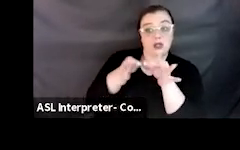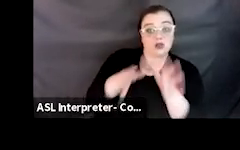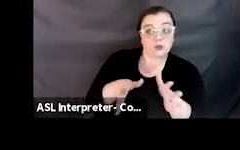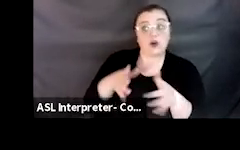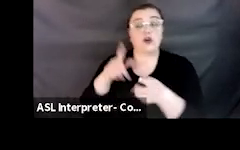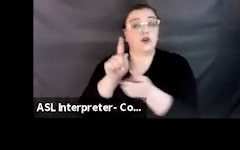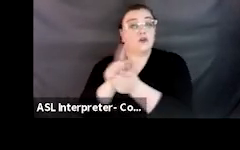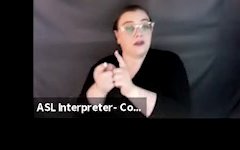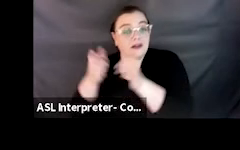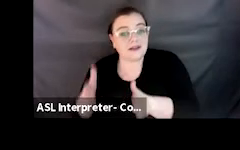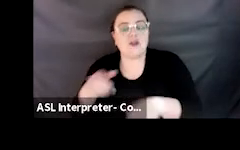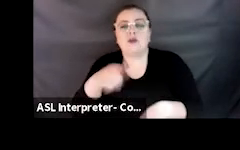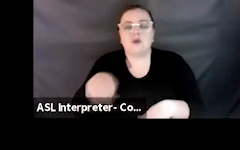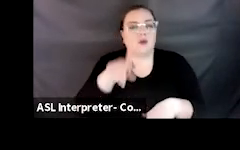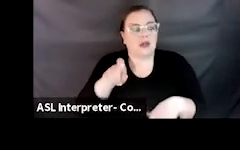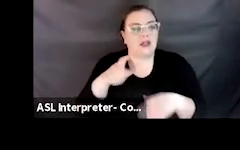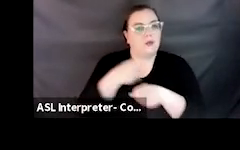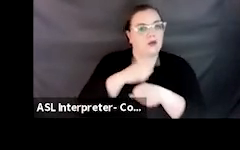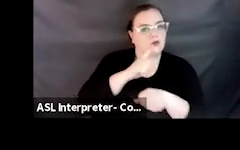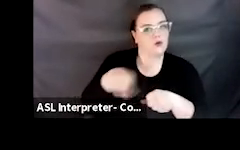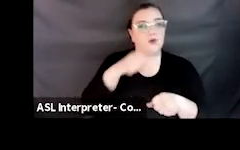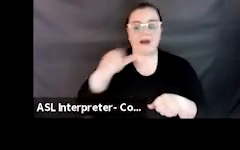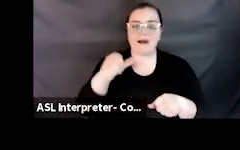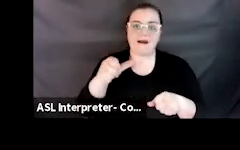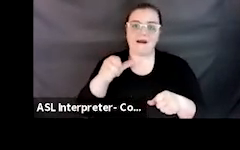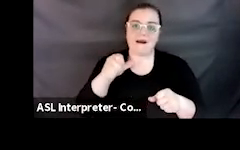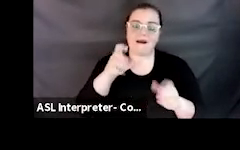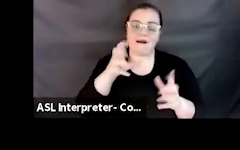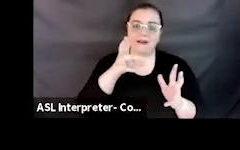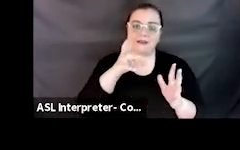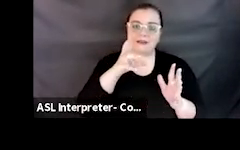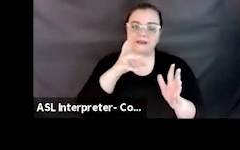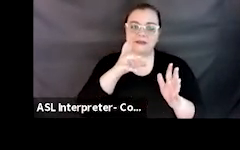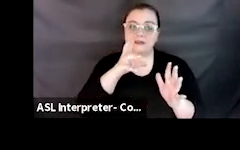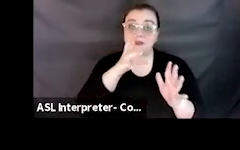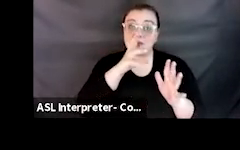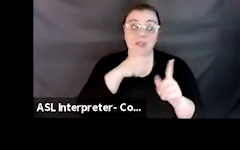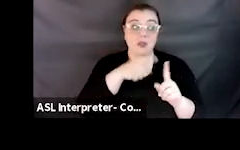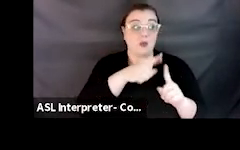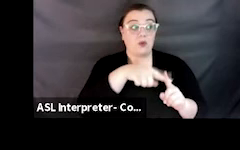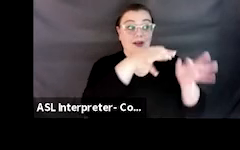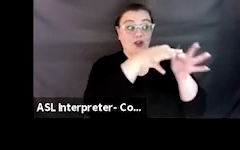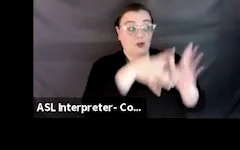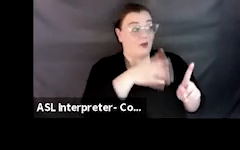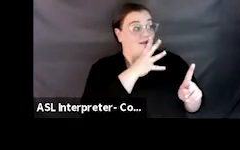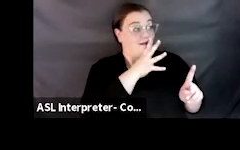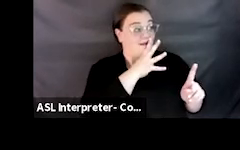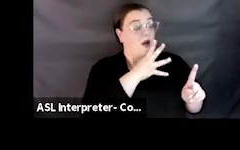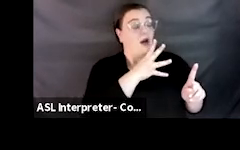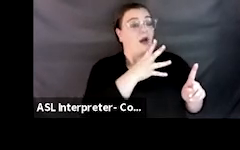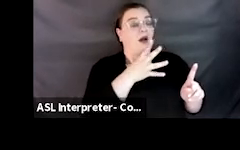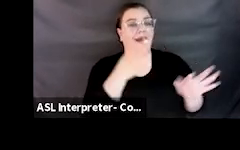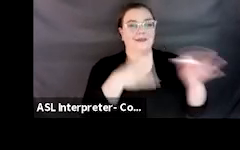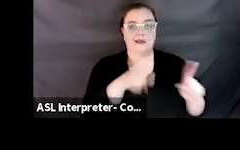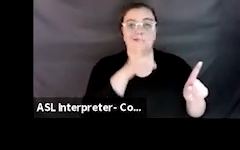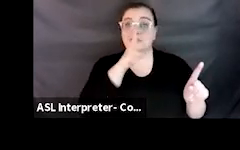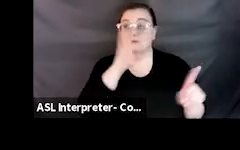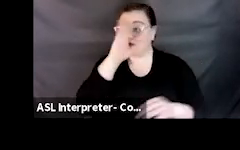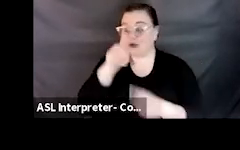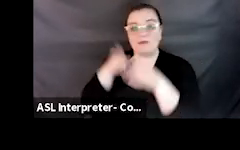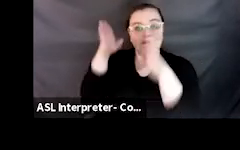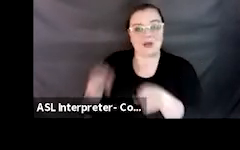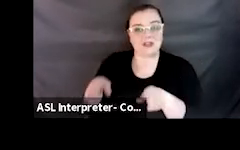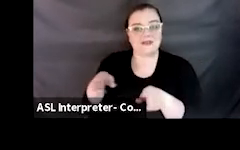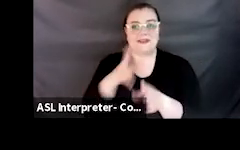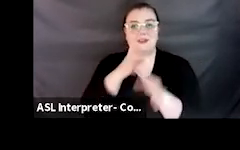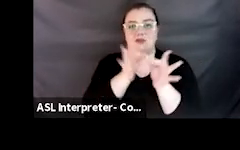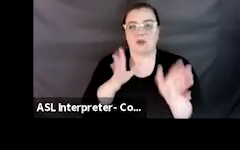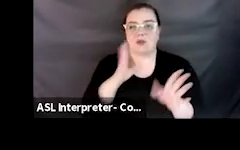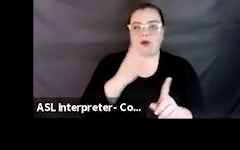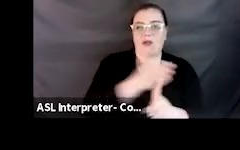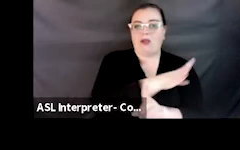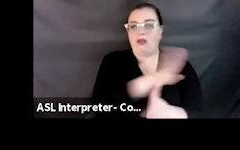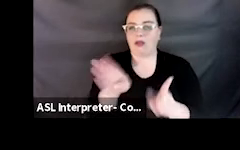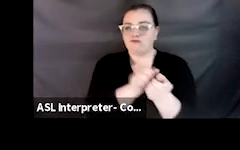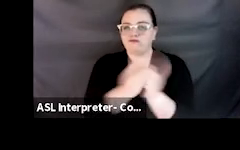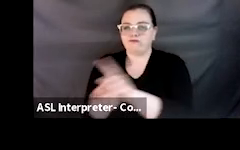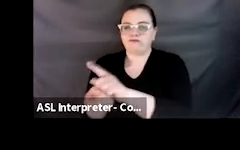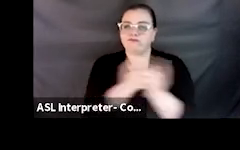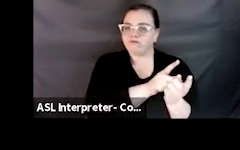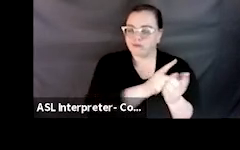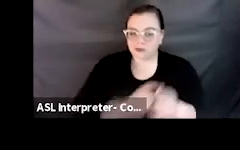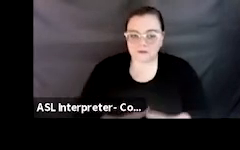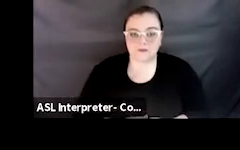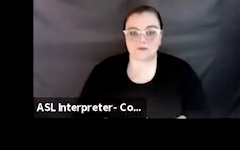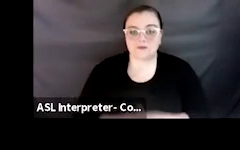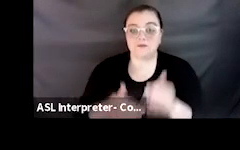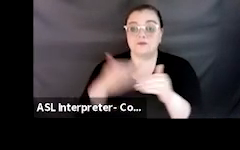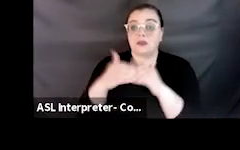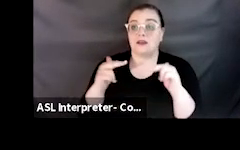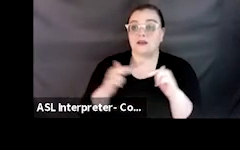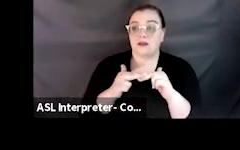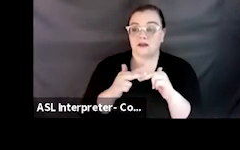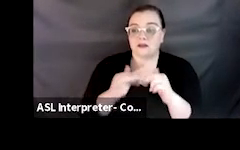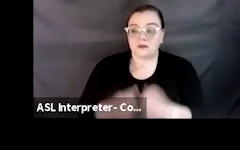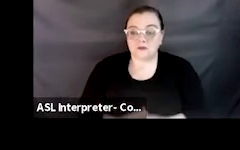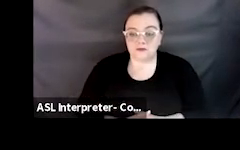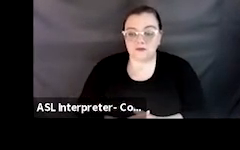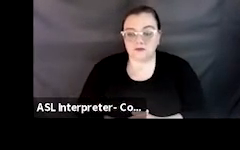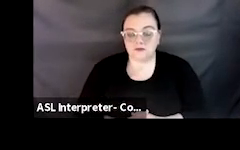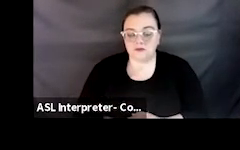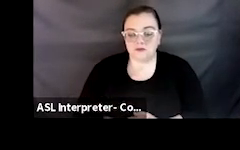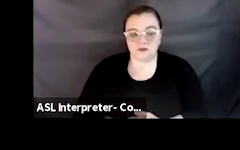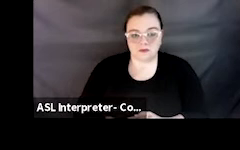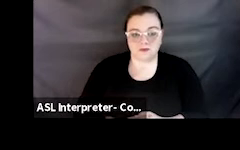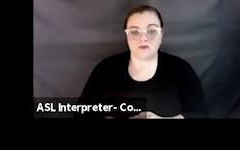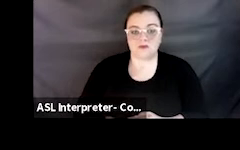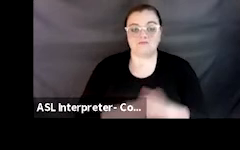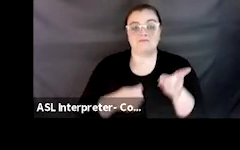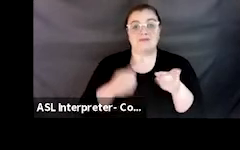Heidi Rosofsky: And remember when you're going through an interpreter that you really need to make sure that you are not talking with the with the interpreter but talking to the individual, the interpreters, like the telephone a conduit for communication next slide.